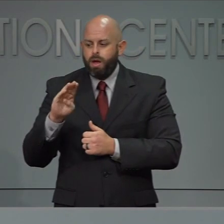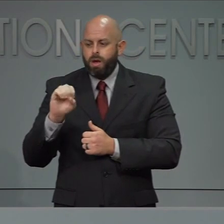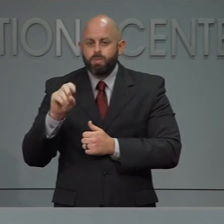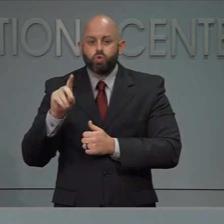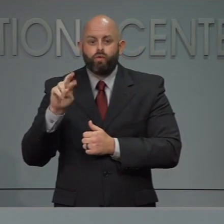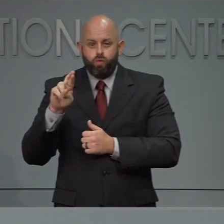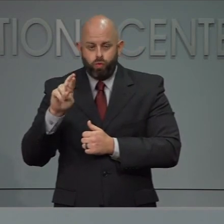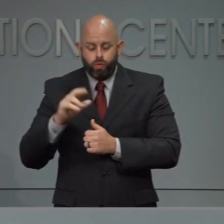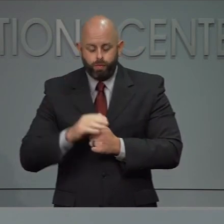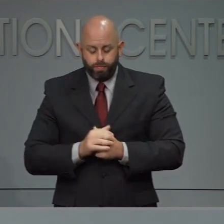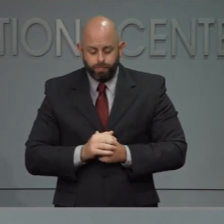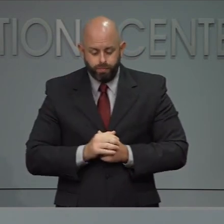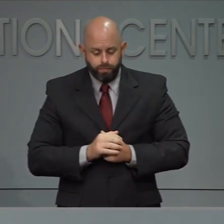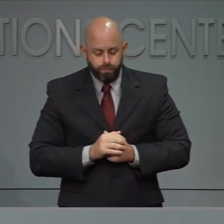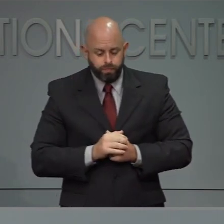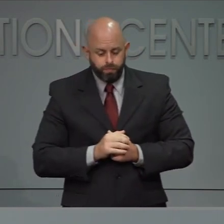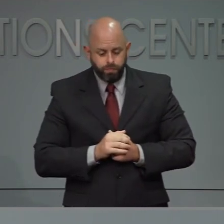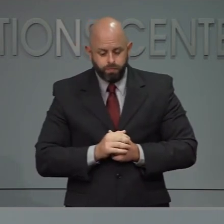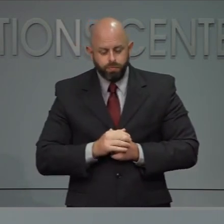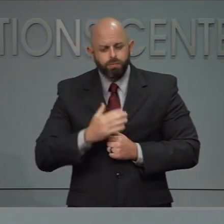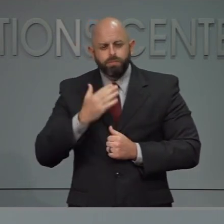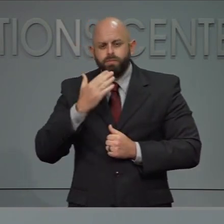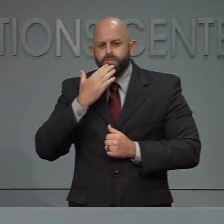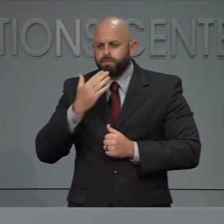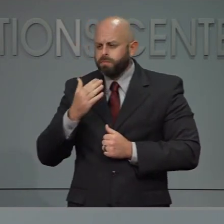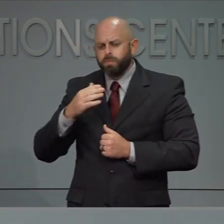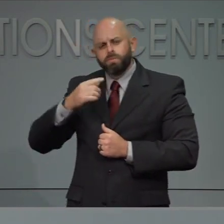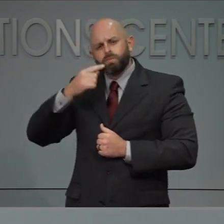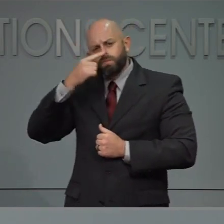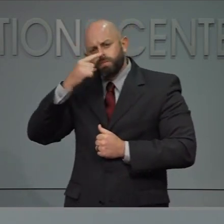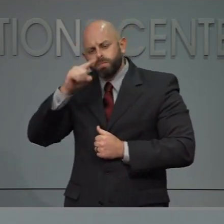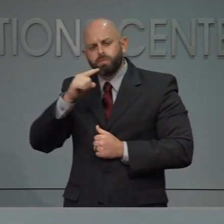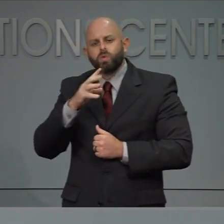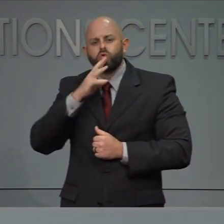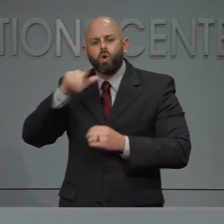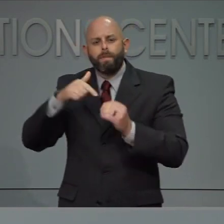THANK YOU DOCTOR COHEN COULD CREST DIVISION ONE SPORTS LIKE